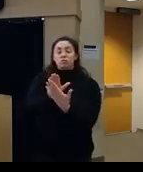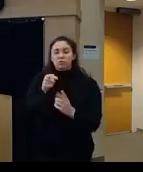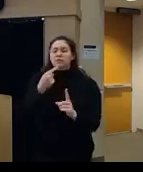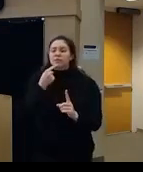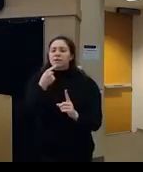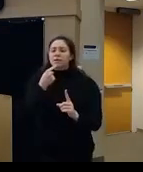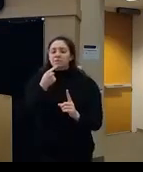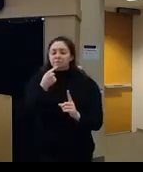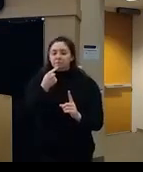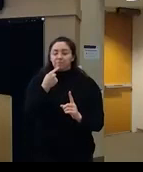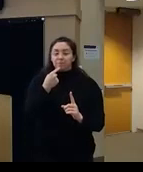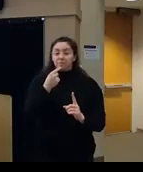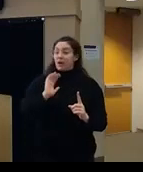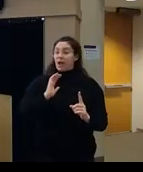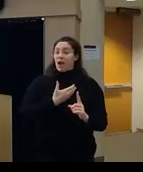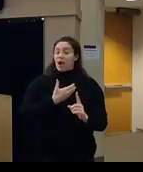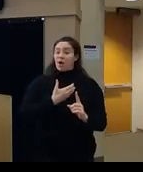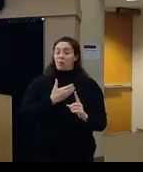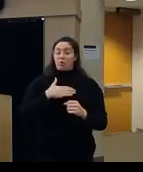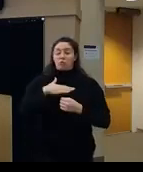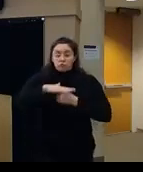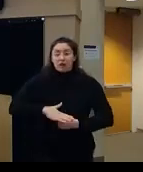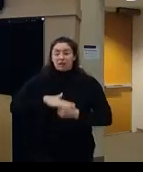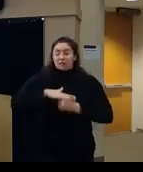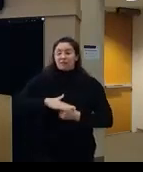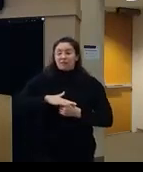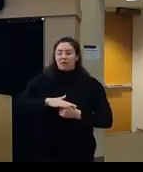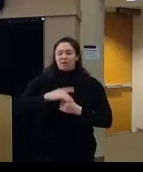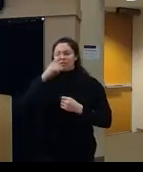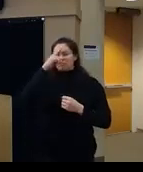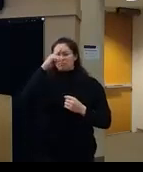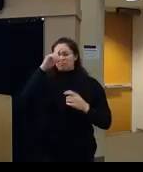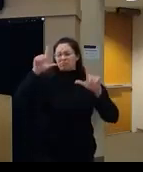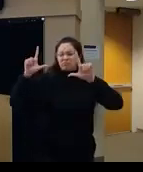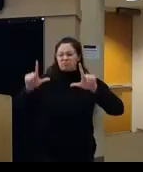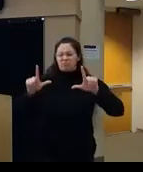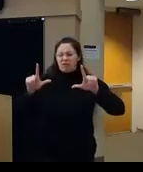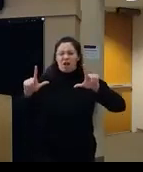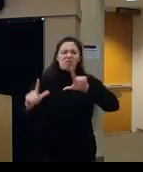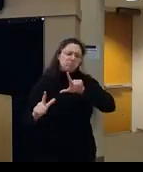that our distress is a function of our distorted thinking the way we think about the world is what